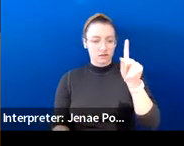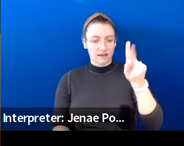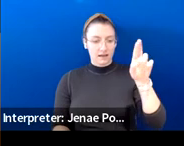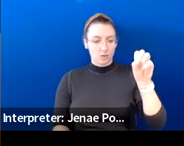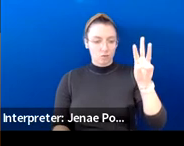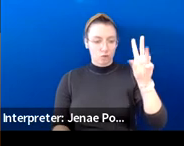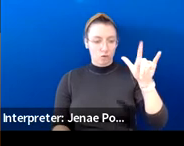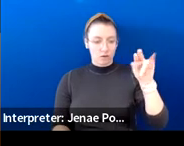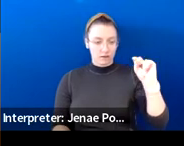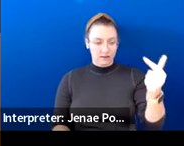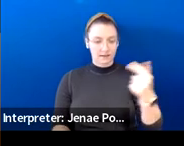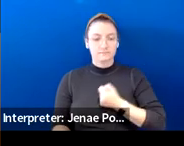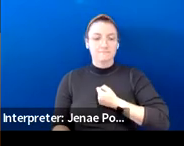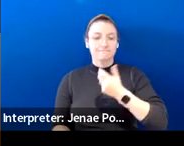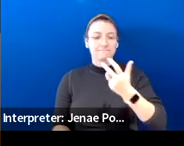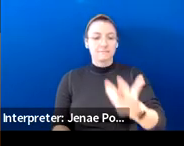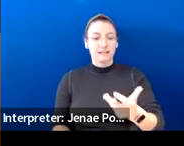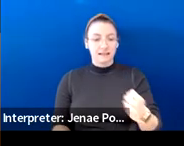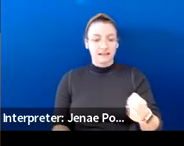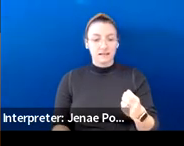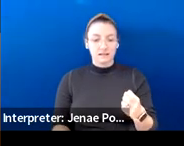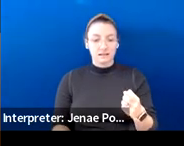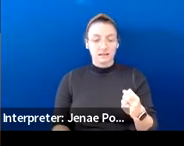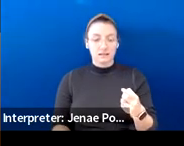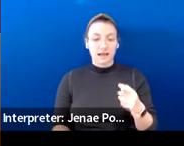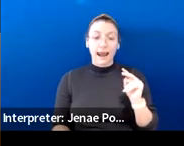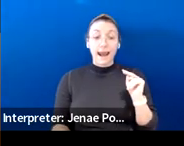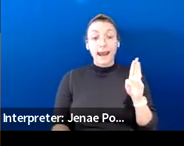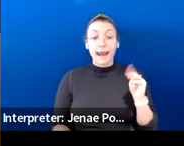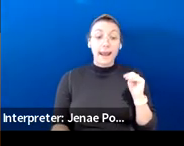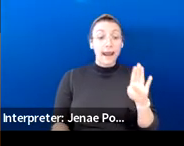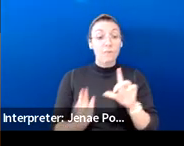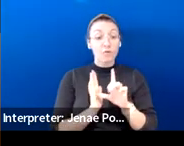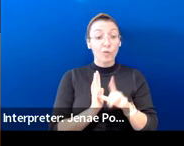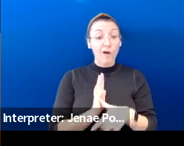And she's expressing how normal a pain for a while will only make it worse when you find it. So it